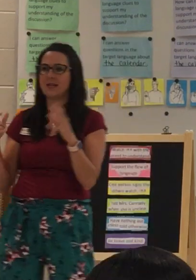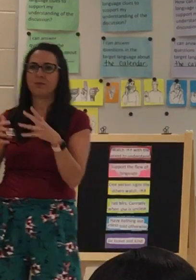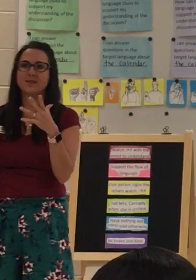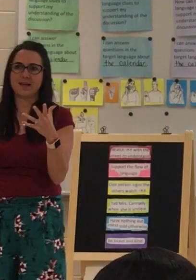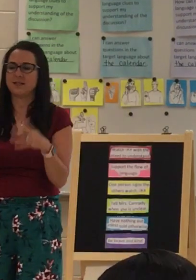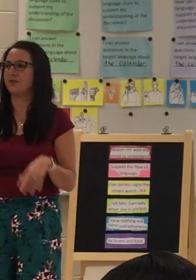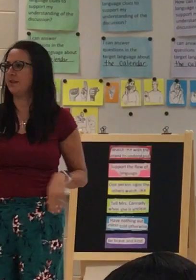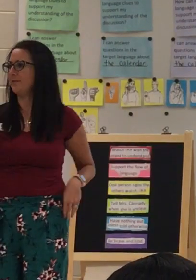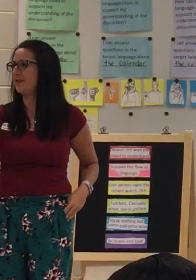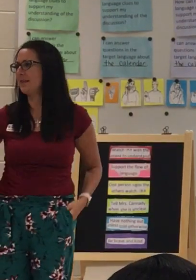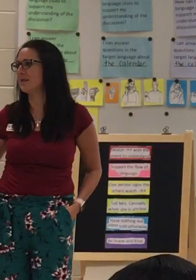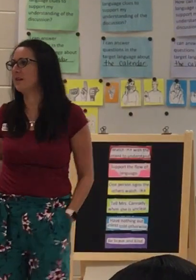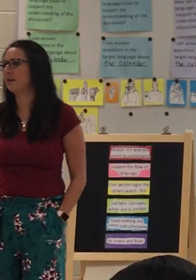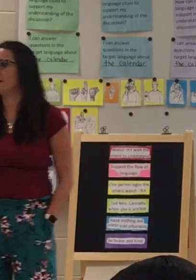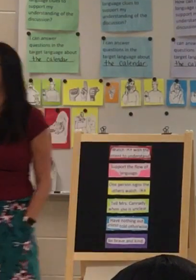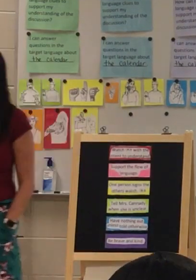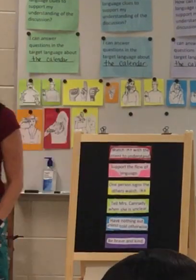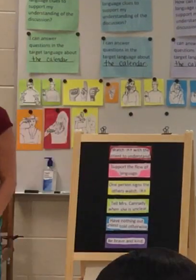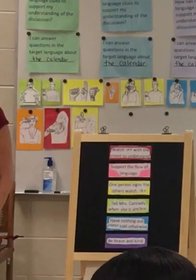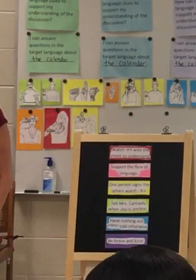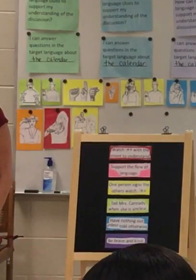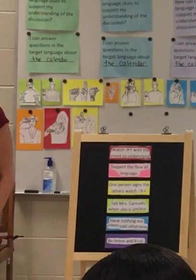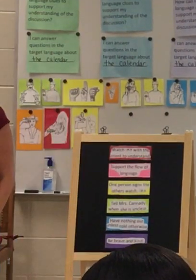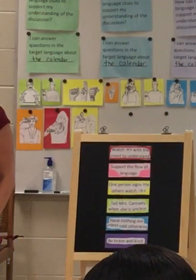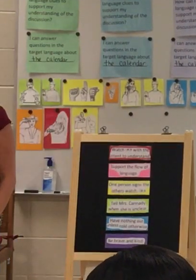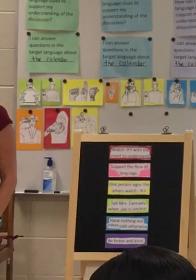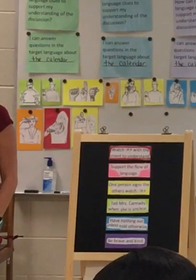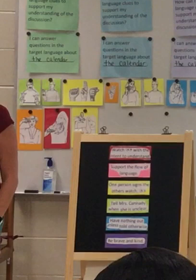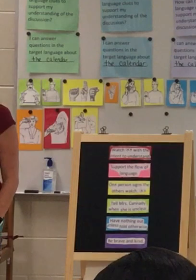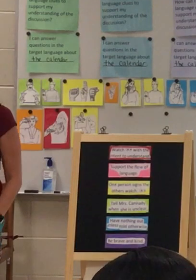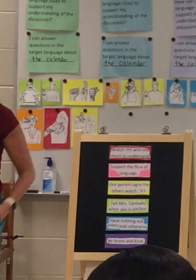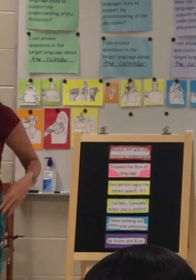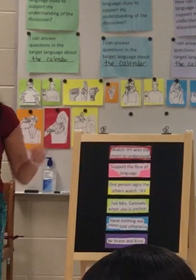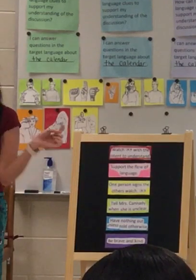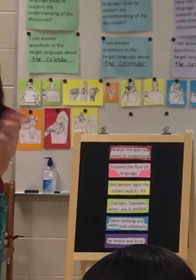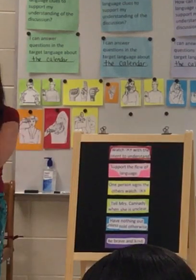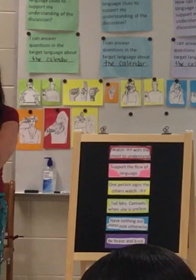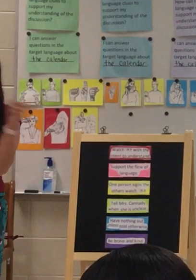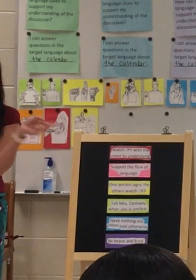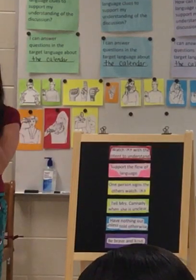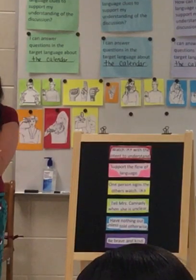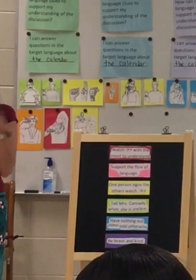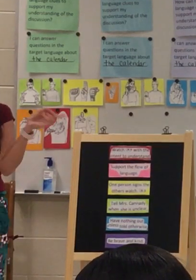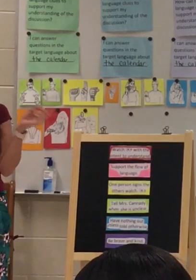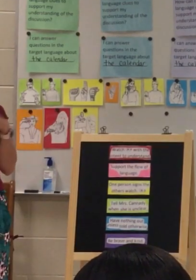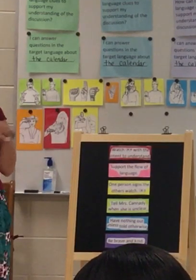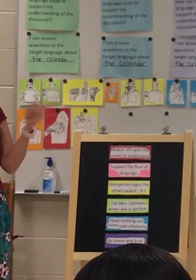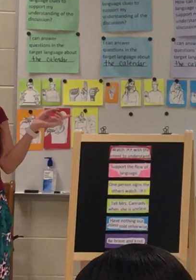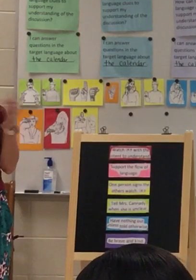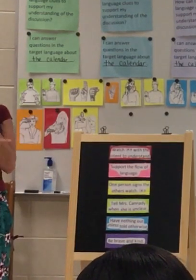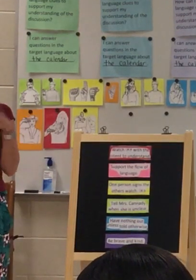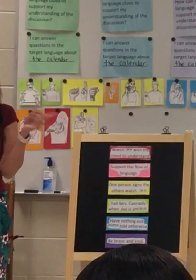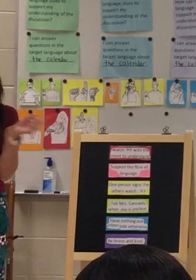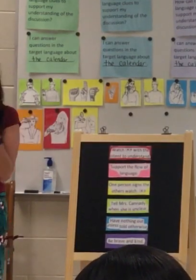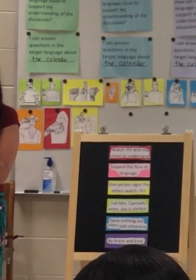separate size for them okay so the order of the words or order of the signs are